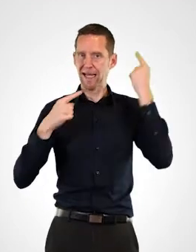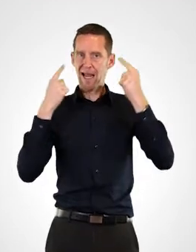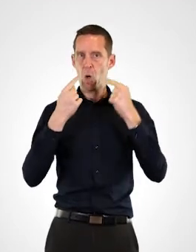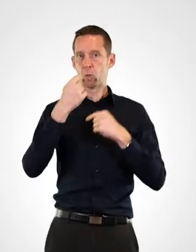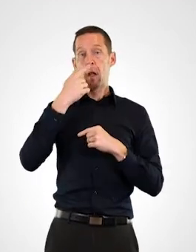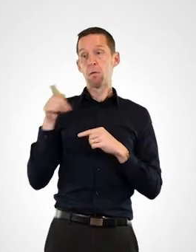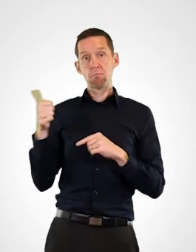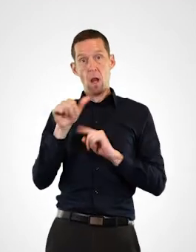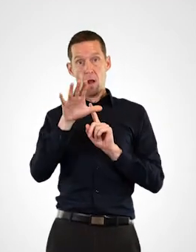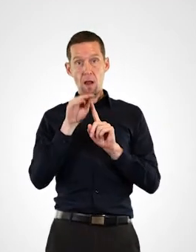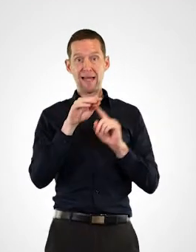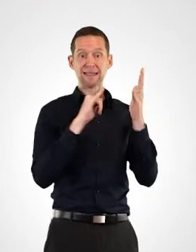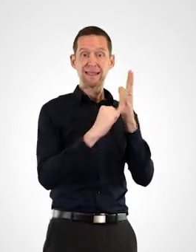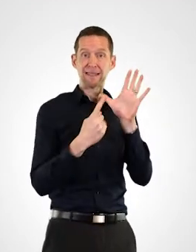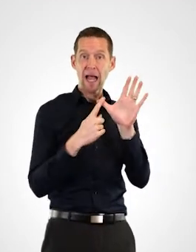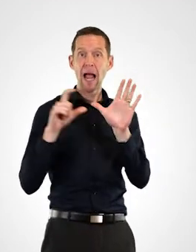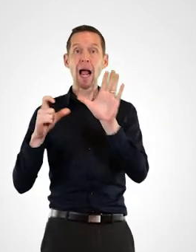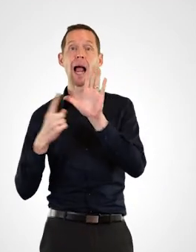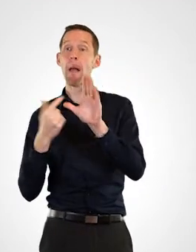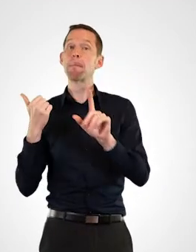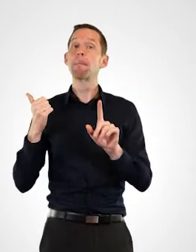and so if a child is able to imitate that, those two sounds